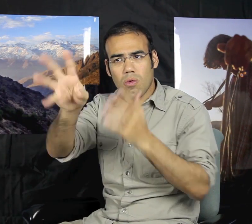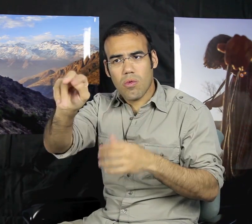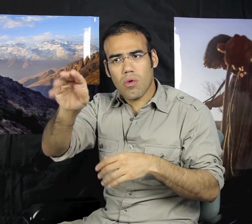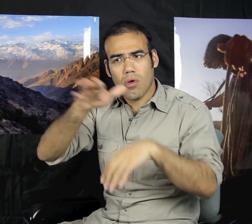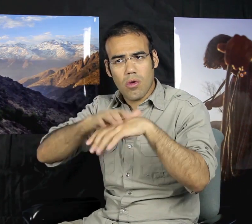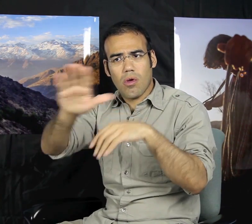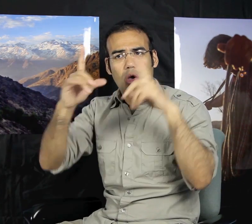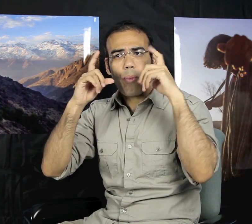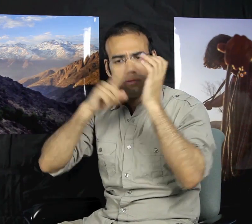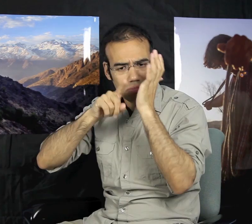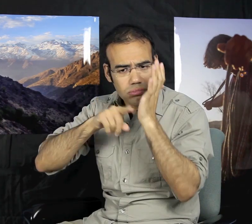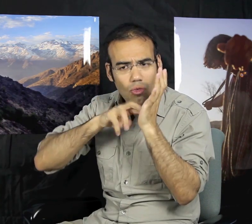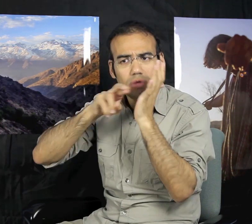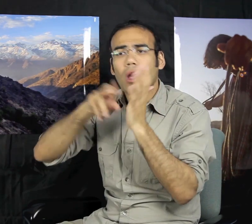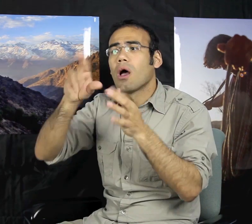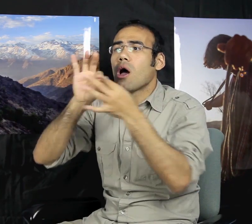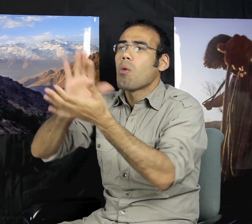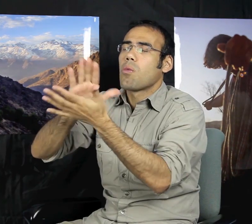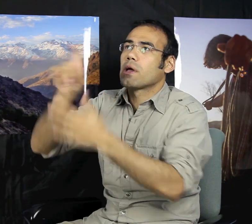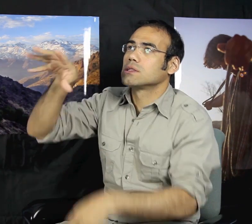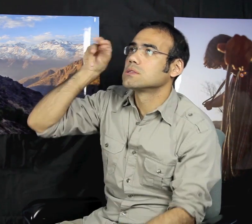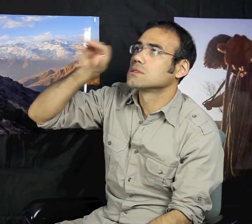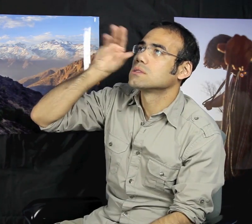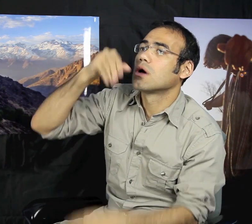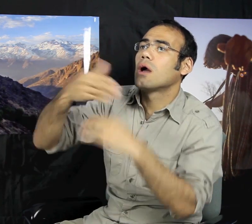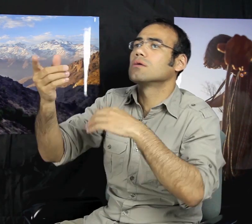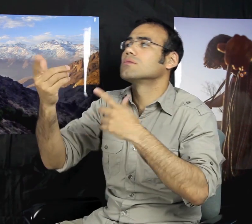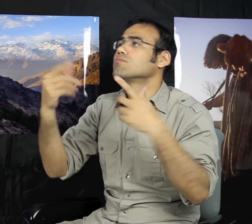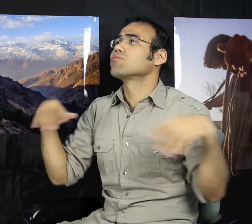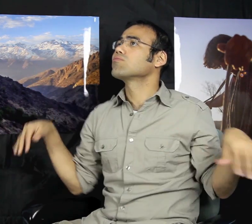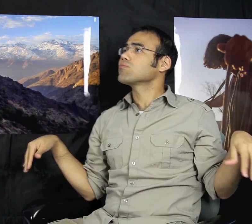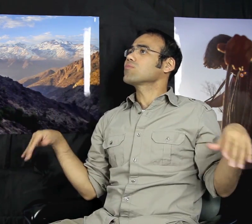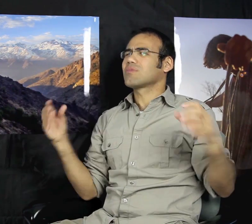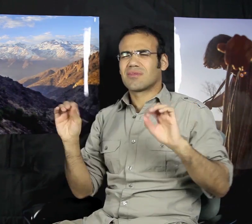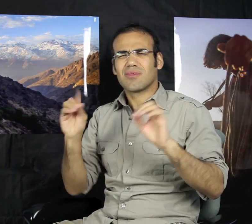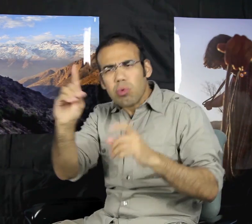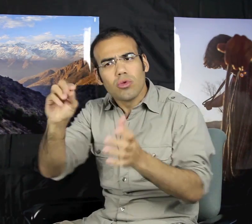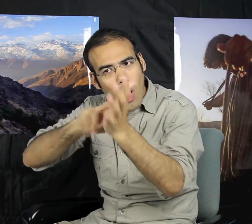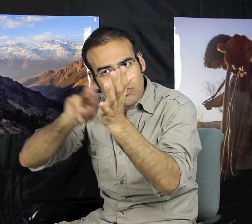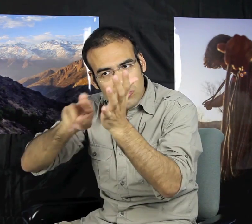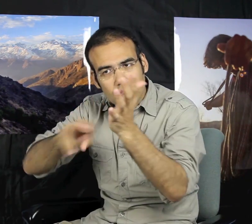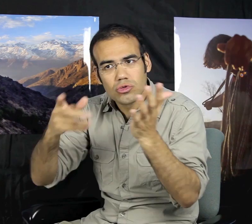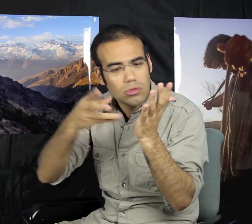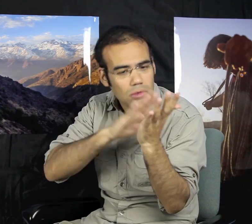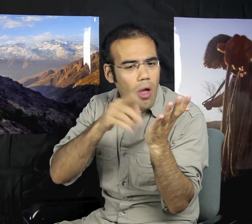Make sure you do plenty of research before you go. Don't just sit there and go without any idea of what you are expecting. Do your research!